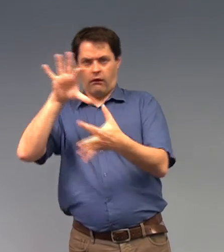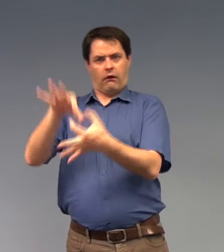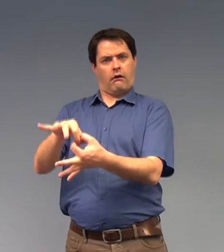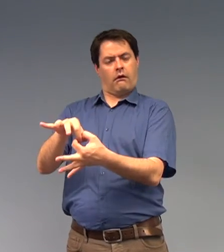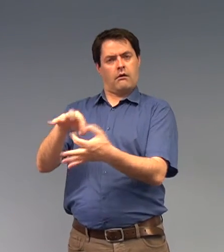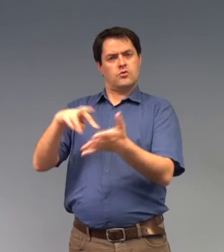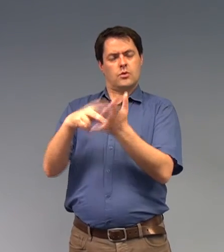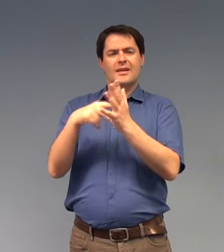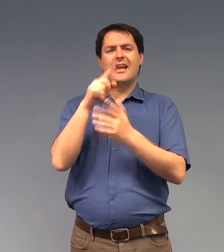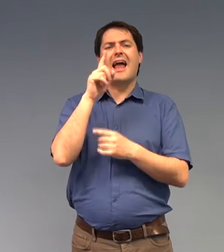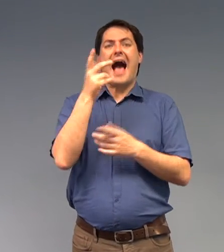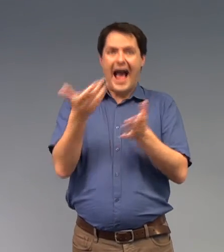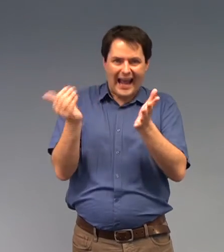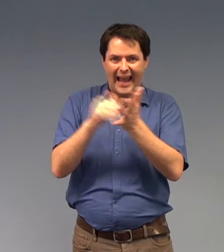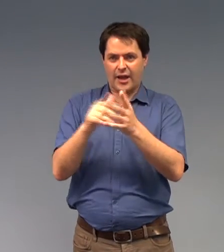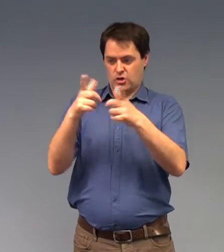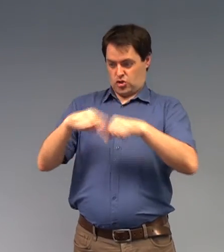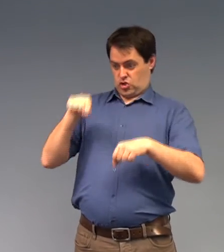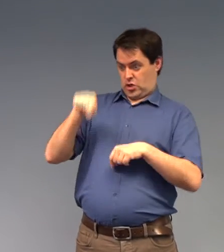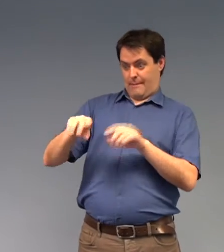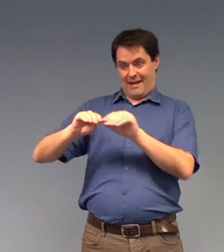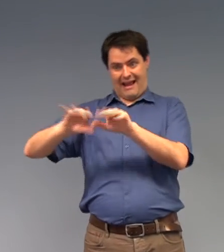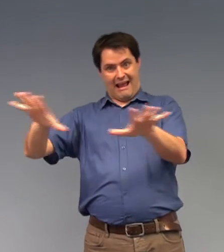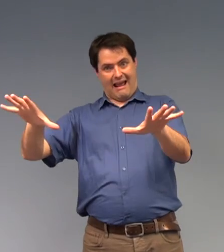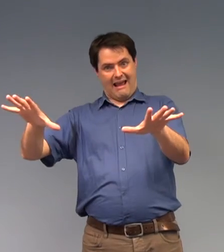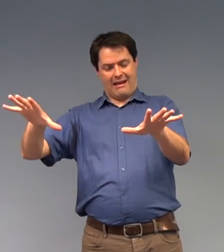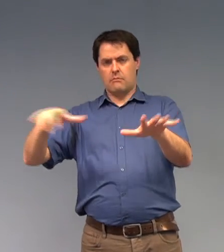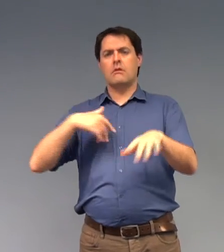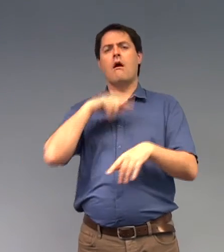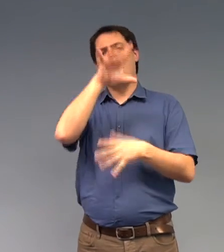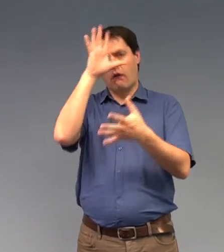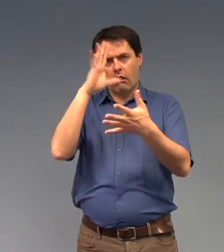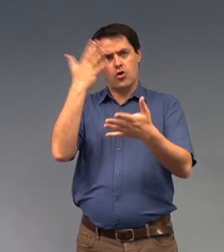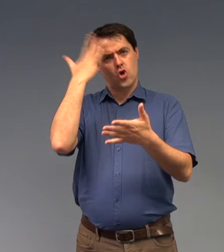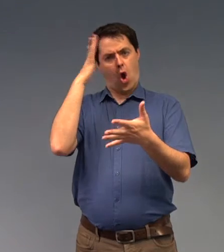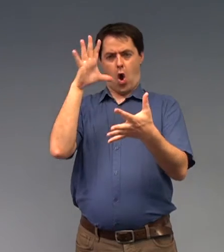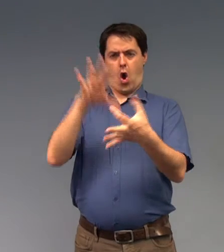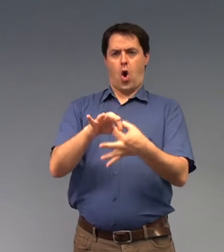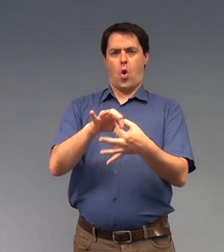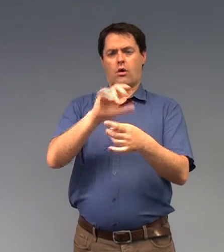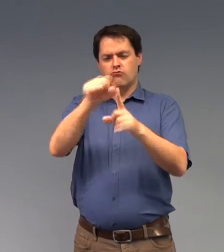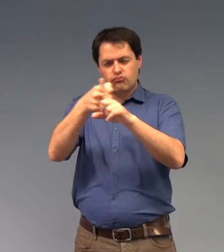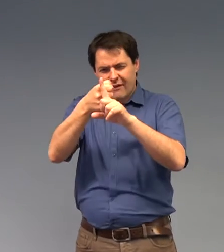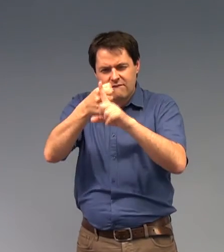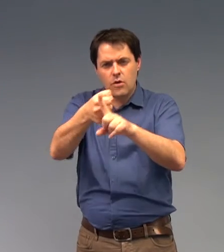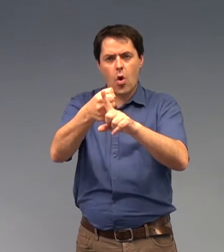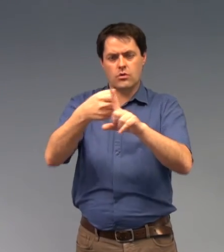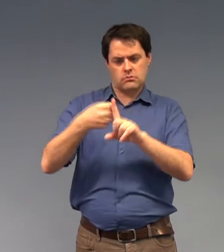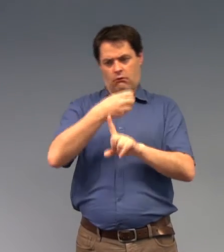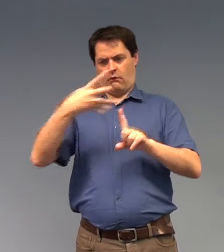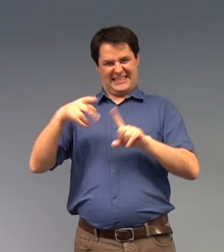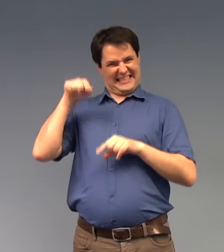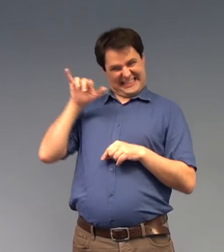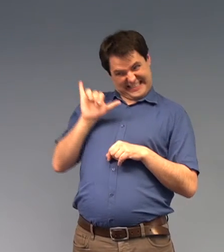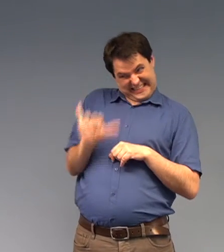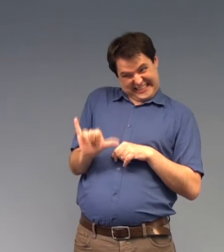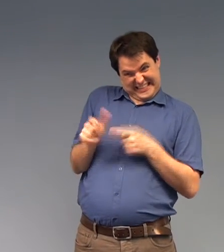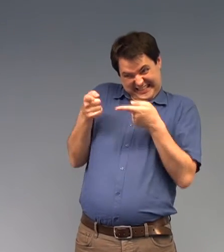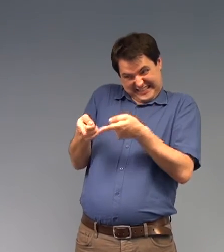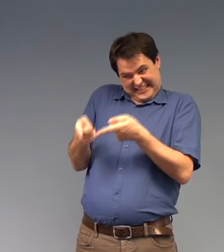Even though that doesn't appear to be required, it looks like they specifically wanted to ensure that the audience knew,